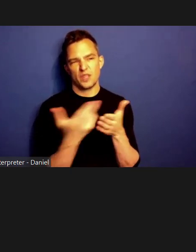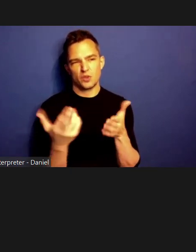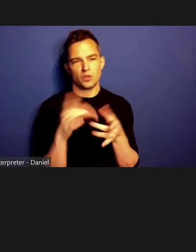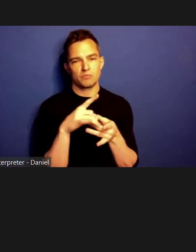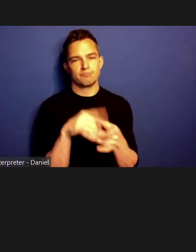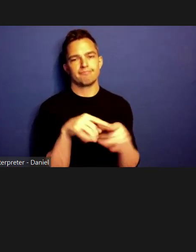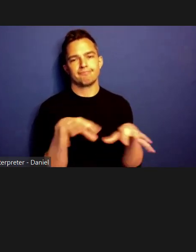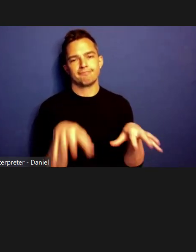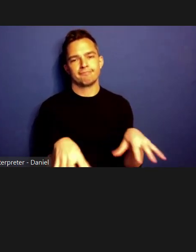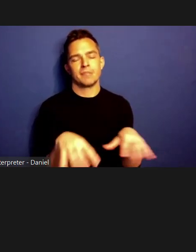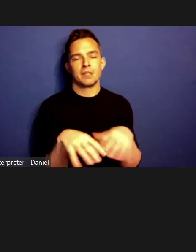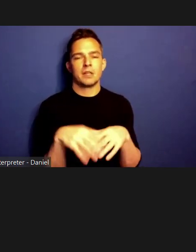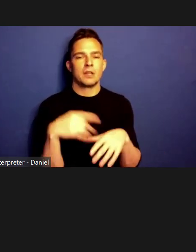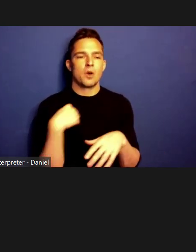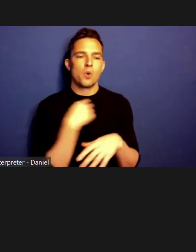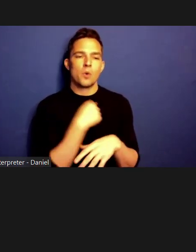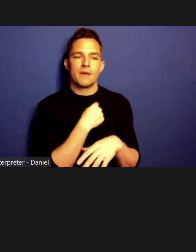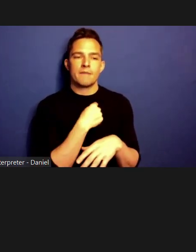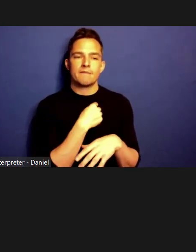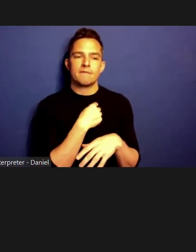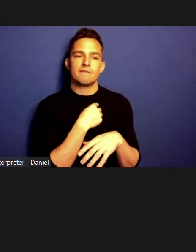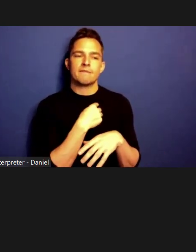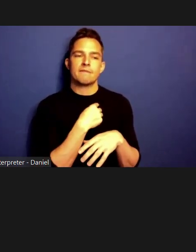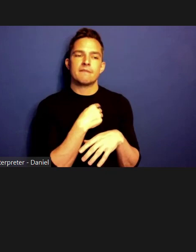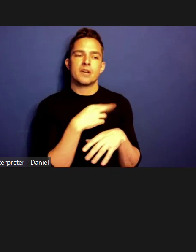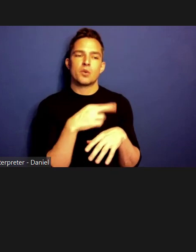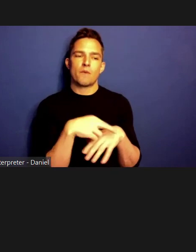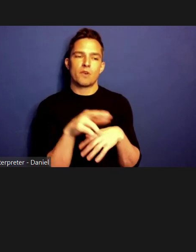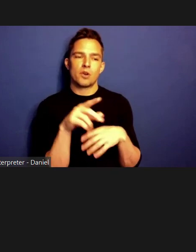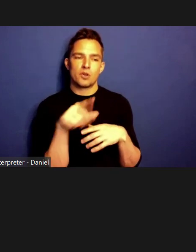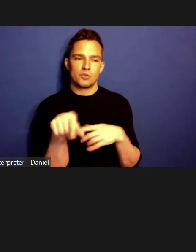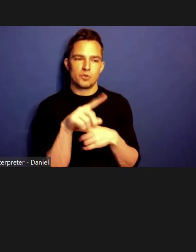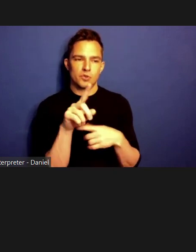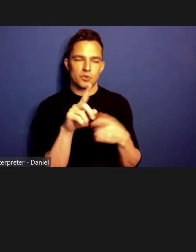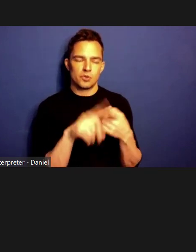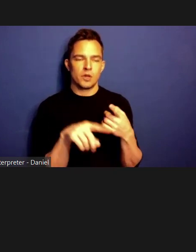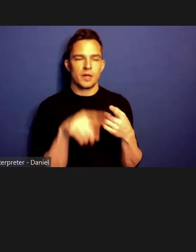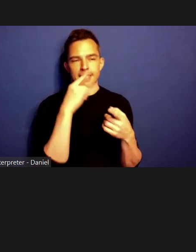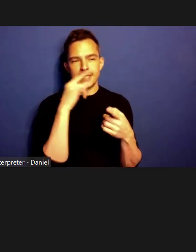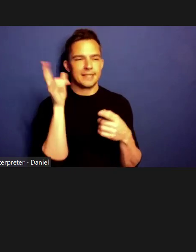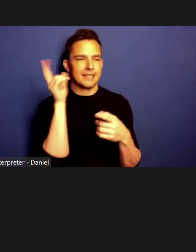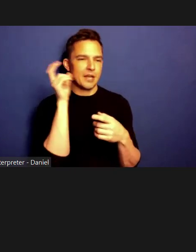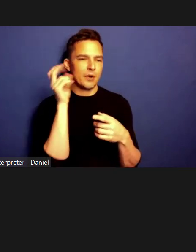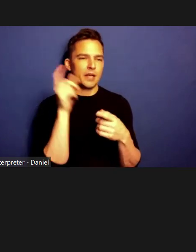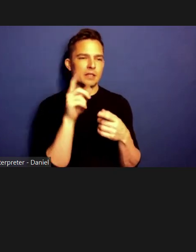directed you to act kidshearing.org with your colleagues who may be of